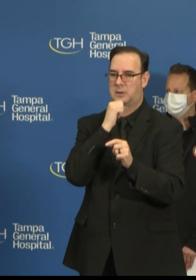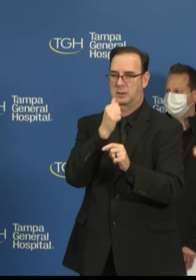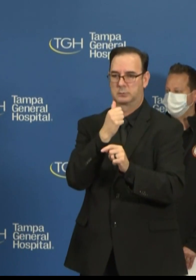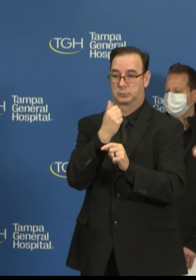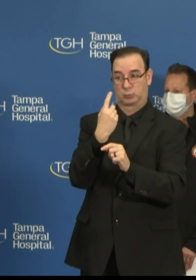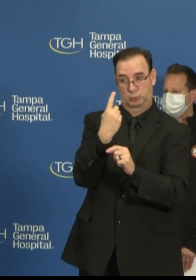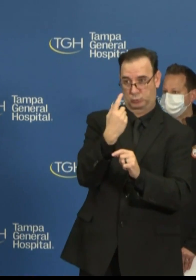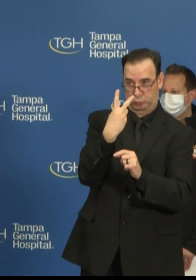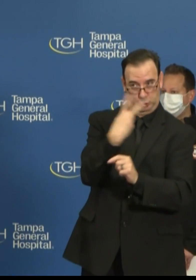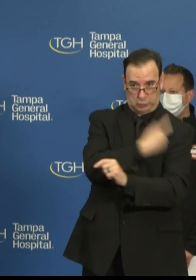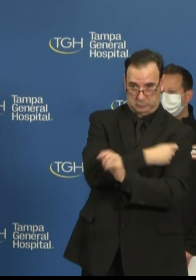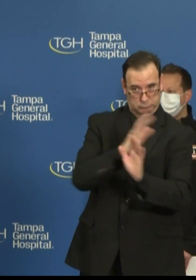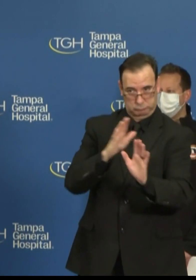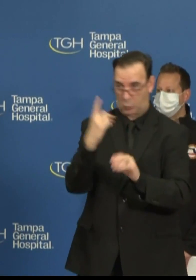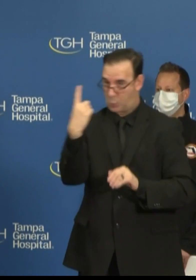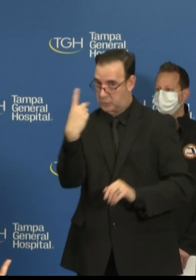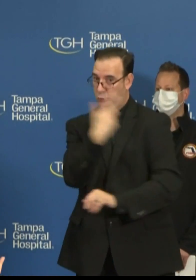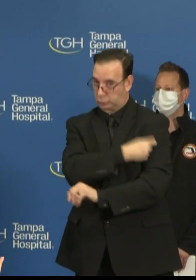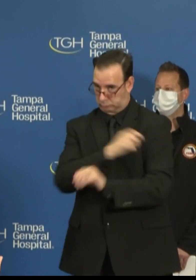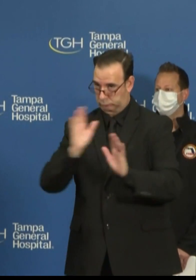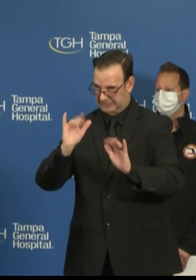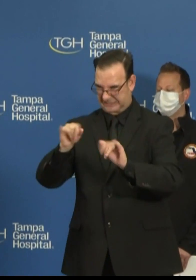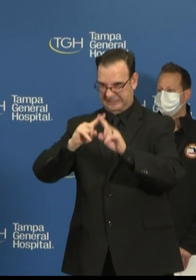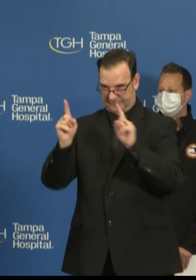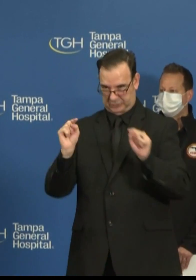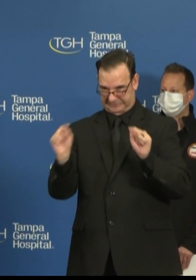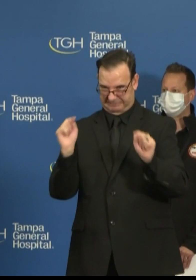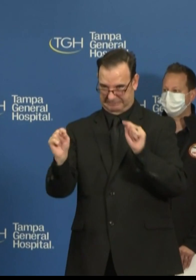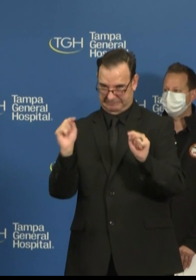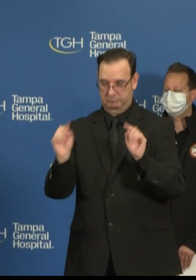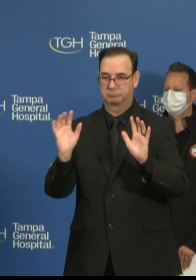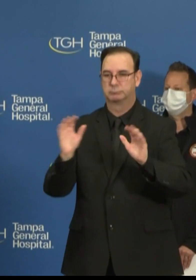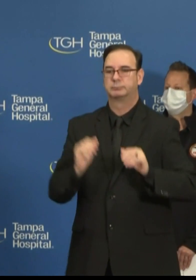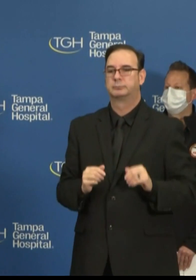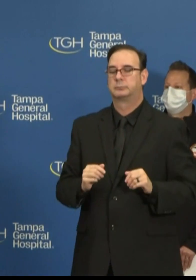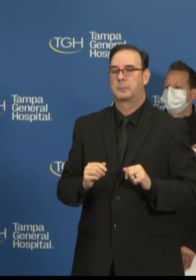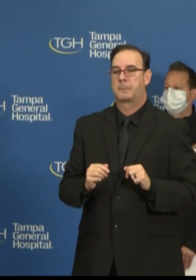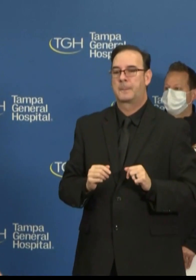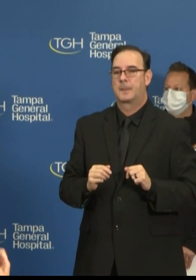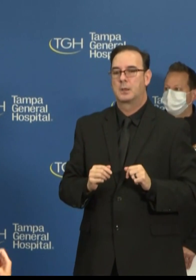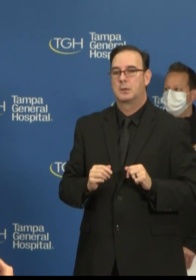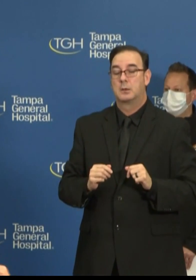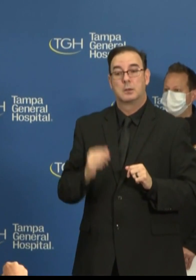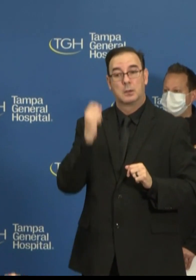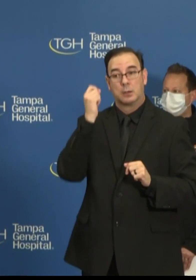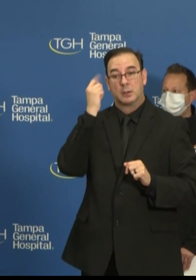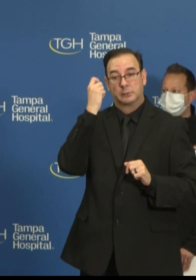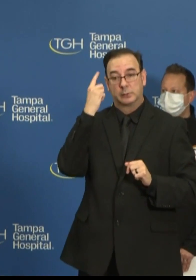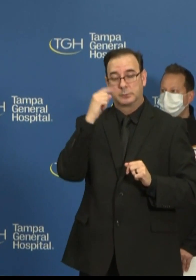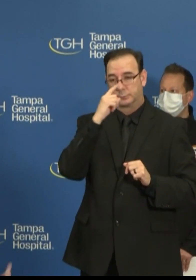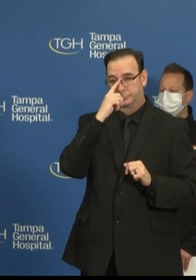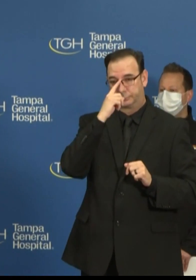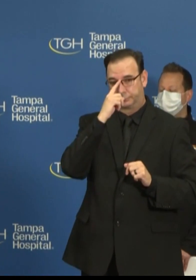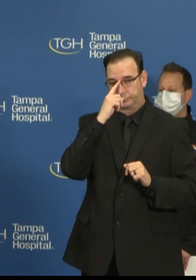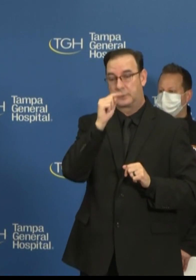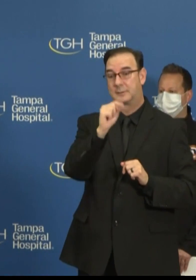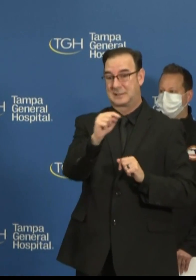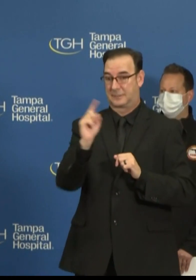SANDERS WRAPPED UP A MEETING4@. HE TALKED ABOUT THAT SHIPMENT. AND NOW WHAT HAPPENS SANDERS WRAPPED UP A MEETING4@. HE TALKED ABOUT THAT SHIPMENT. AND NOW WHAT HAPPENS NEXT4@? SANDERS WRAPPED UP A MEETING4@. HE TALKED ABOUT THAT SHIPMENT. AND NOW WHAT HAPPENS NEXT4@? THE HE TALKED ABOUT THAT SHIPMENT. AND NOW WHAT HAPPENS NEXT4@? THE HE TALKED ABOUT THAT SHIPMENT. AND NOW WHAT HAPPENS NEXT4@? THE VACCINES HE TALKED ABOUT THAT SHIPMENT. AND NOW WHAT HAPPENS NEXT4@? THE VACCINES THAT HE TALKED ABOUT THAT SHIPMENT. AND NOW WHAT HAPPENS NEXT4@? THE VACCINES THAT WERE HE TALKED ABOUT THAT SHIPMENT. AND NOW WHAT HAPPENS NEXT4@? THE VACCINES THAT WERE DELIVERED AND NOW WHAT HAPPENS NEXT4@? THE VACCINES THAT WERE DELIVERED AND NOW WHAT HAPPENS NEXT4@? THE VACCINES THAT WERE DELIVERED TODAY AND NOW WHAT HAPPENS NEXT4@? THE VACCINES THAT WERE DELIVERED TODAY WERE AND NOW WHAT HAPPENS NEXT4@? THE VACCINES THAT WERE DELIVERED TODAY WERE EVERY AND NOW WHAT HAPPENS NEXT4@? THE VACCINES THAT WERE DELIVERED TODAY WERE EVERY VACCINE AND NOW WHAT HAPPENS NEXT4@? THE VACCINES THAT WERE DELIVERED TODAY WERE EVERY VACCINE THAT VACCINES THAT WERE DELIVERED TODAY WERE EVERY VACCINE THAT VACCINES THAT WERE DELIVERED TODAY WERE EVERY VACCINE THAT KIDS. VACCINES THAT WERE DELIVERED TODAY WERE EVERY VACCINE THAT KIDS. 4@THERE VACCINES THAT WERE DELIVERED TODAY WERE EVERY VACCINE THAT KIDS. 4@THERE IS VACCINES THAT WERE DELIVERED TODAY WERE EVERY VACCINE THAT KIDS. 4@THERE IS A VACCINES THAT WERE DELIVERED TODAY WERE EVERY VACCINE THAT KIDS. 4@THERE IS A CORRESPONDING